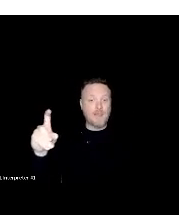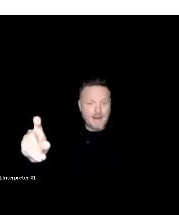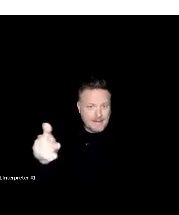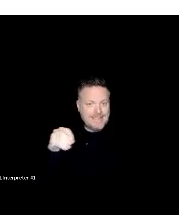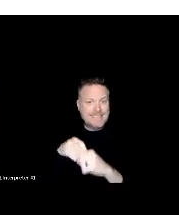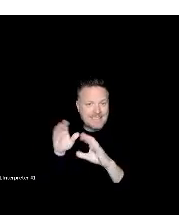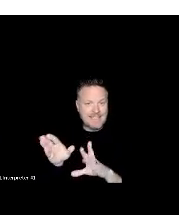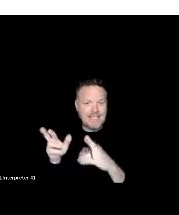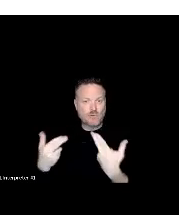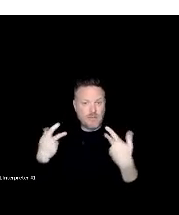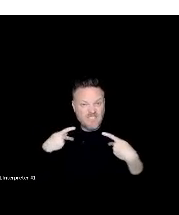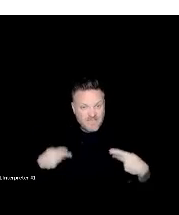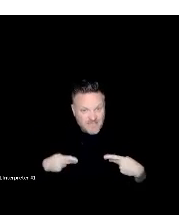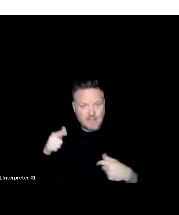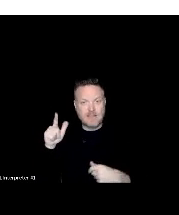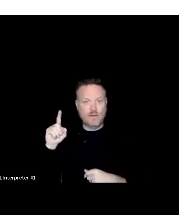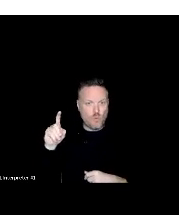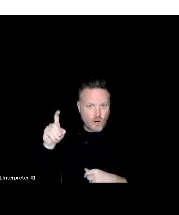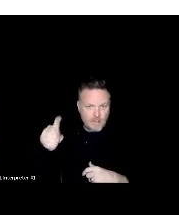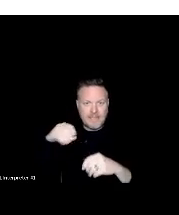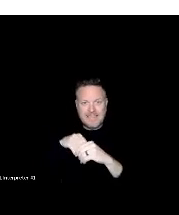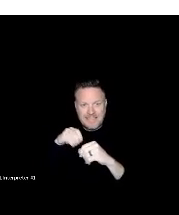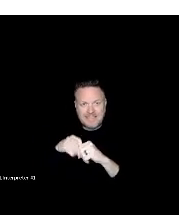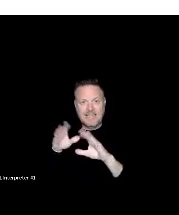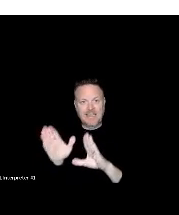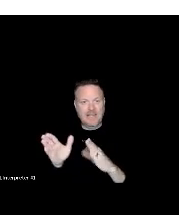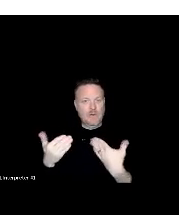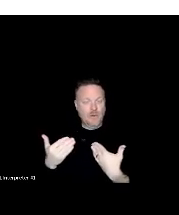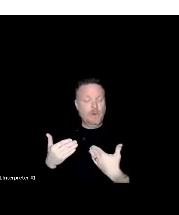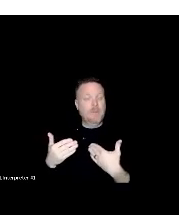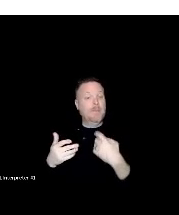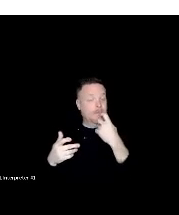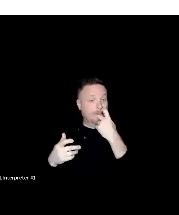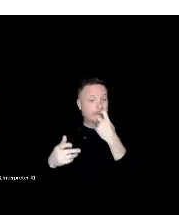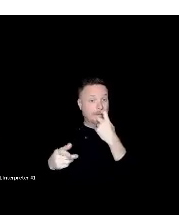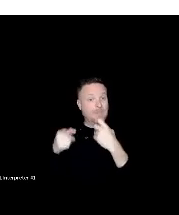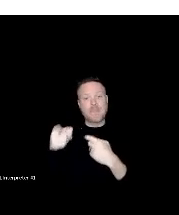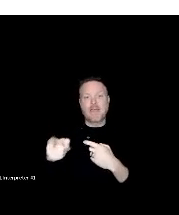Physically walking back into the classroom. And that has a lot to do with the parents' comfort